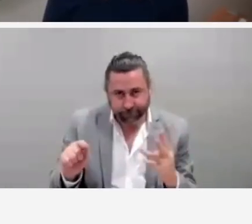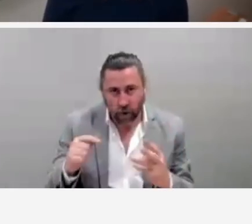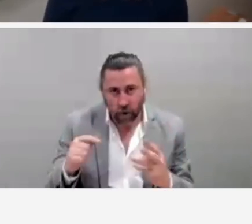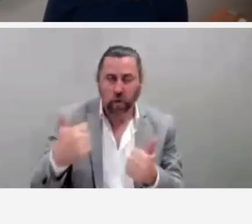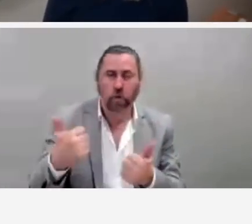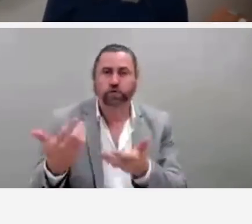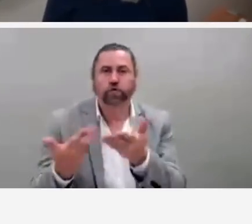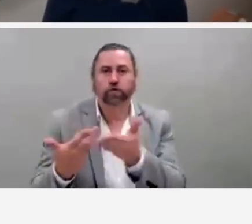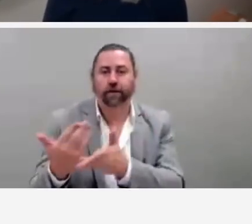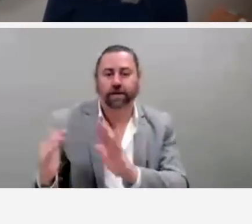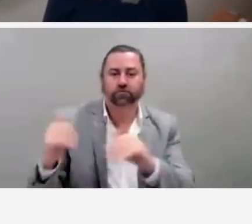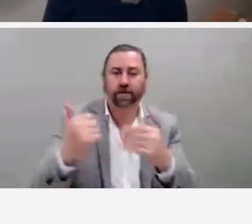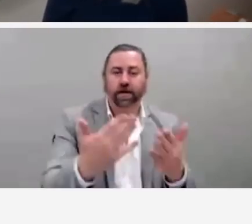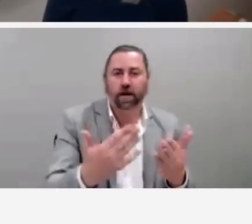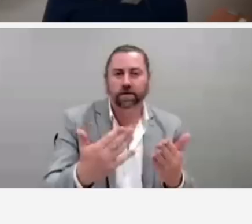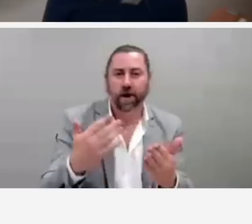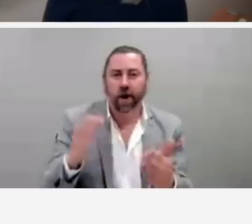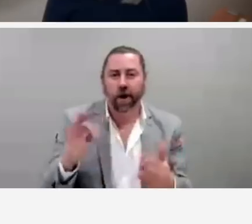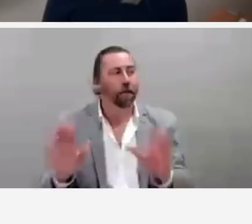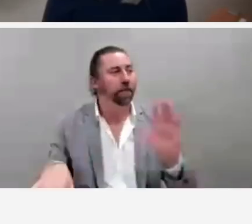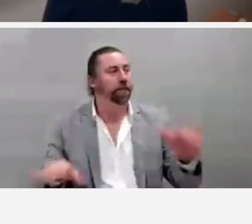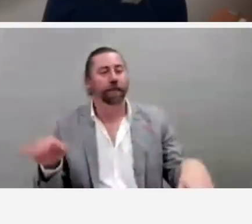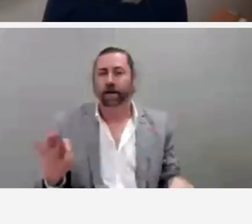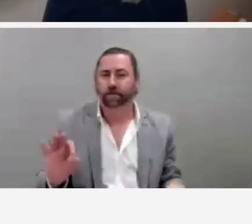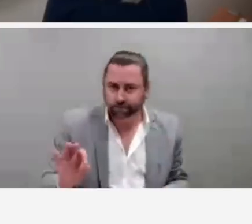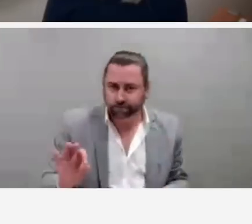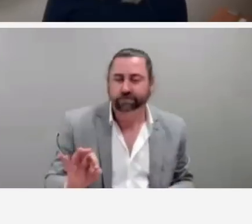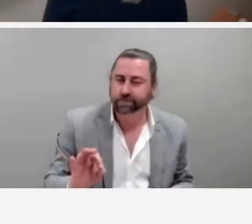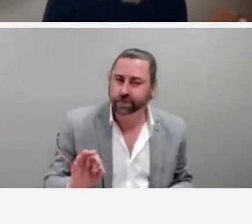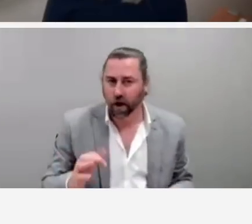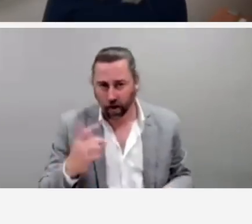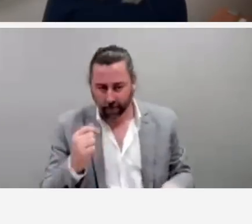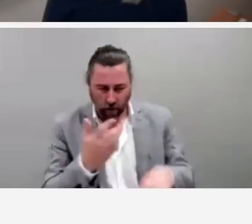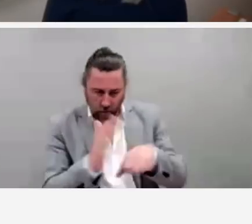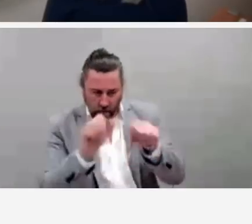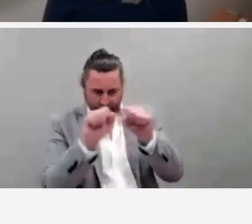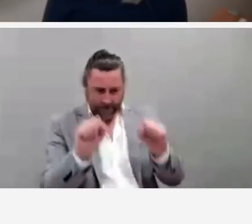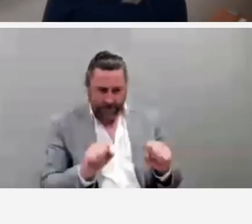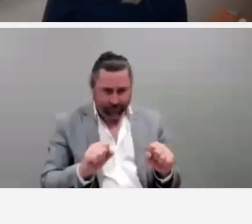residential and in the context of a new support at home system, how we make quality standards more